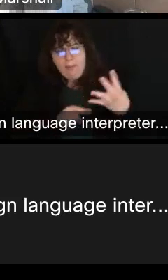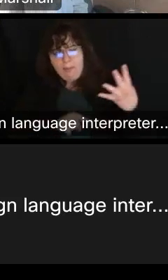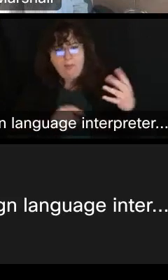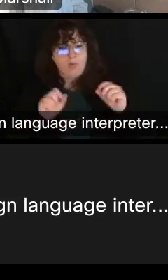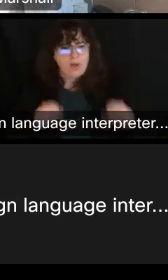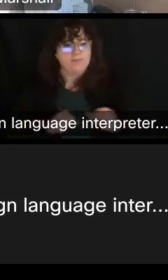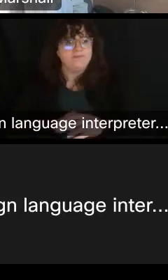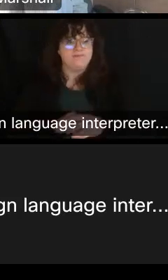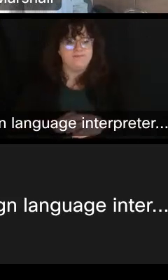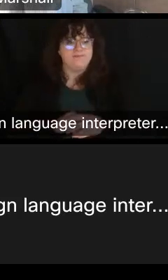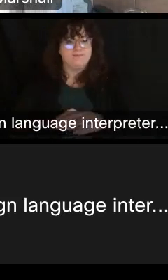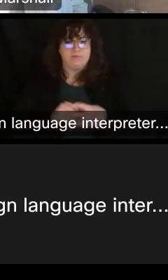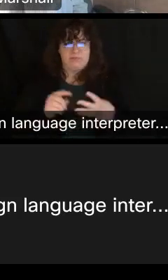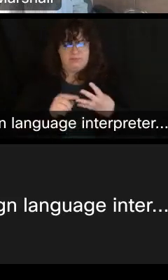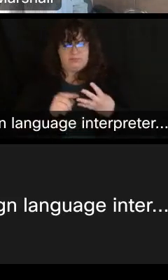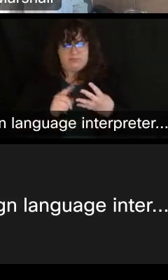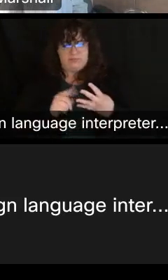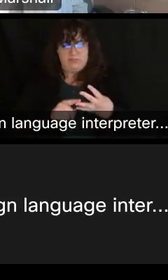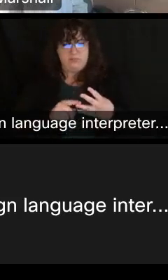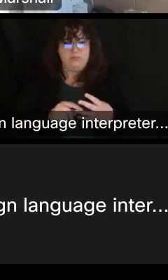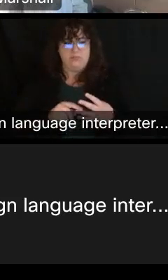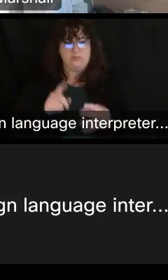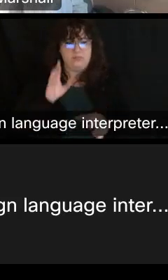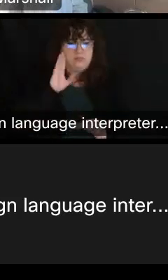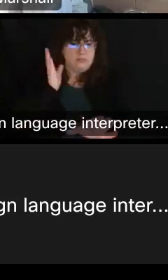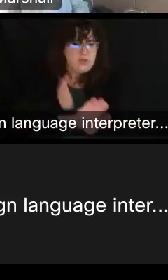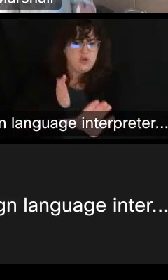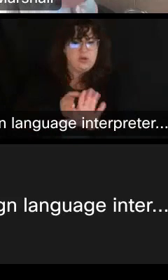symptoms and you'll notice all the way through, by the way it might say